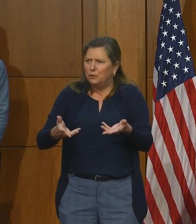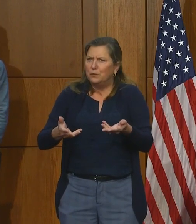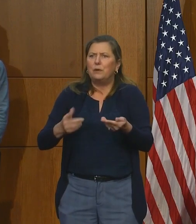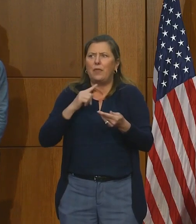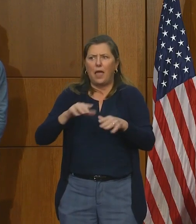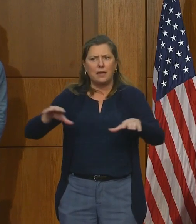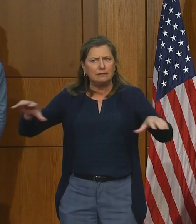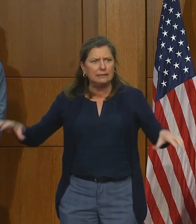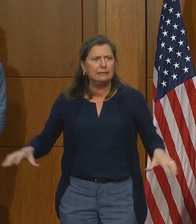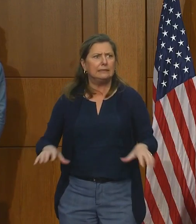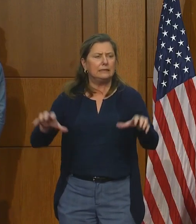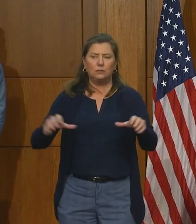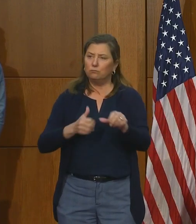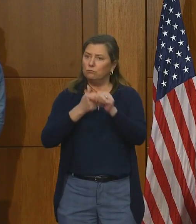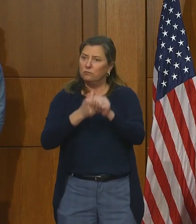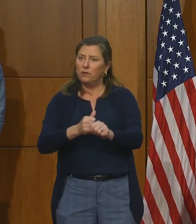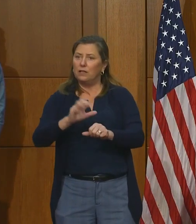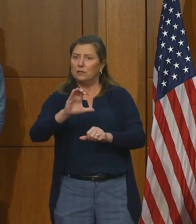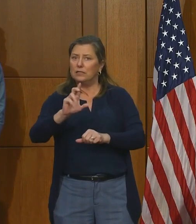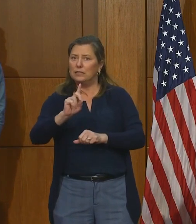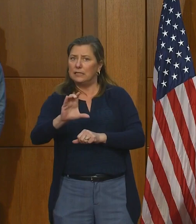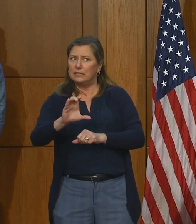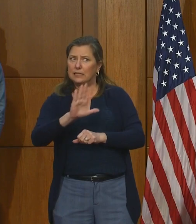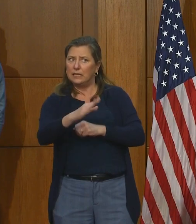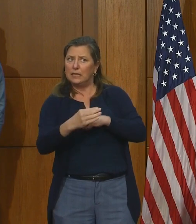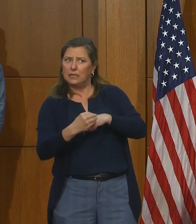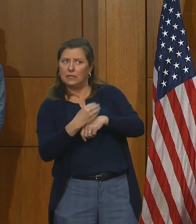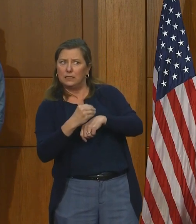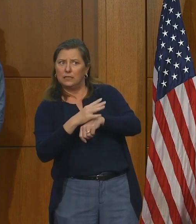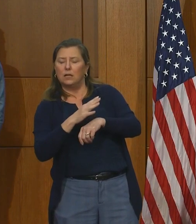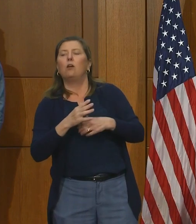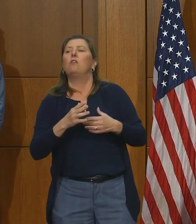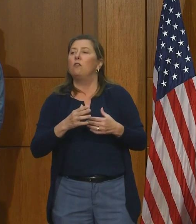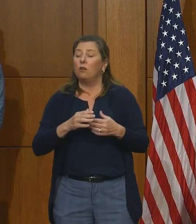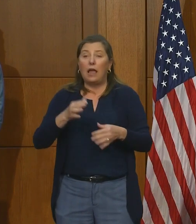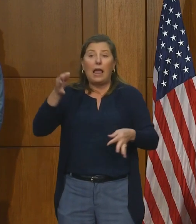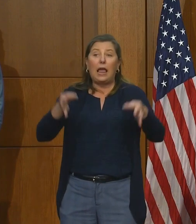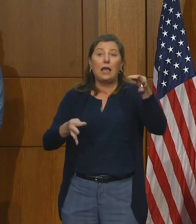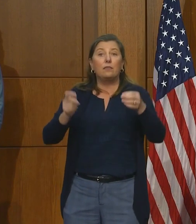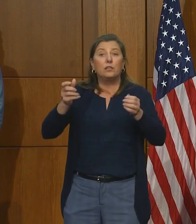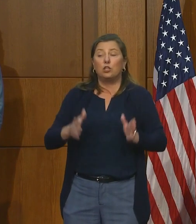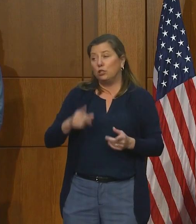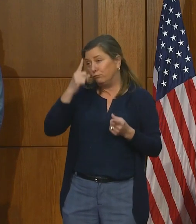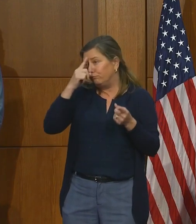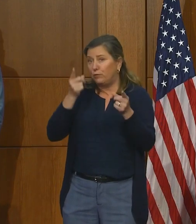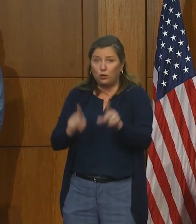PROTECTIVE EQUIPMENT THEY'RE DISTRIBUTING- THEY'VE GONE TO EXTRAORDINARY STEPS FOLLOWING